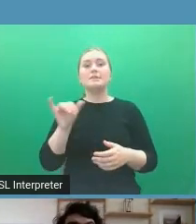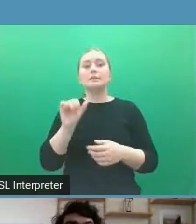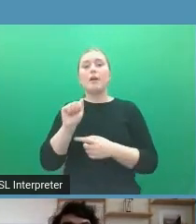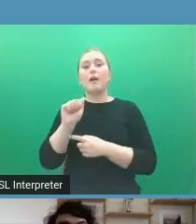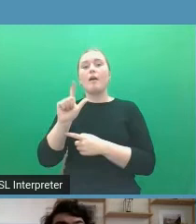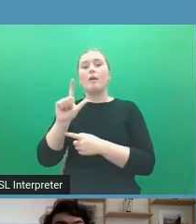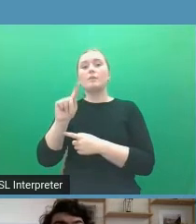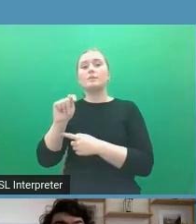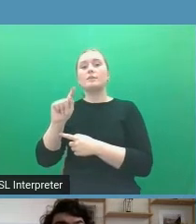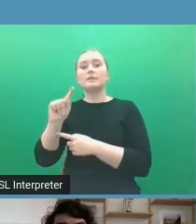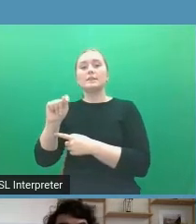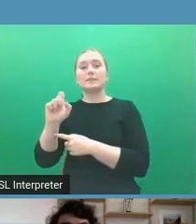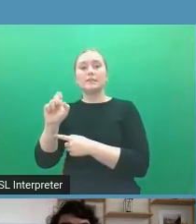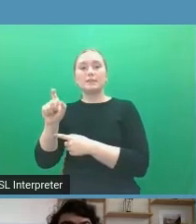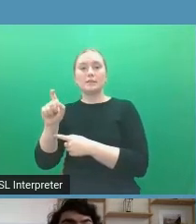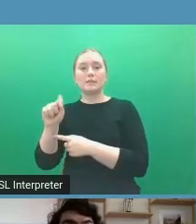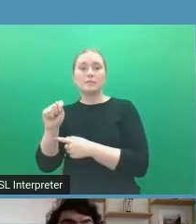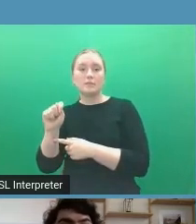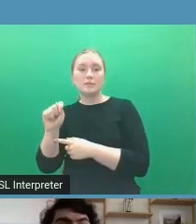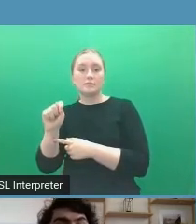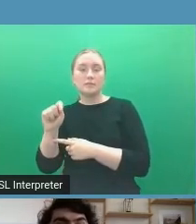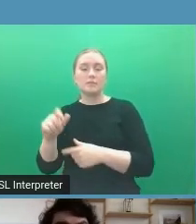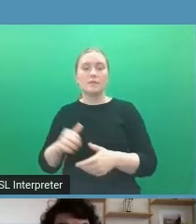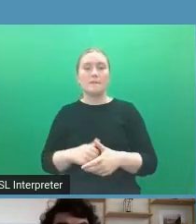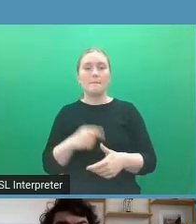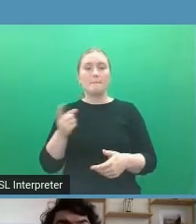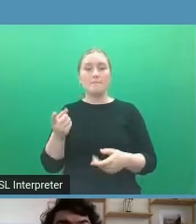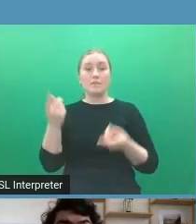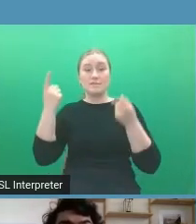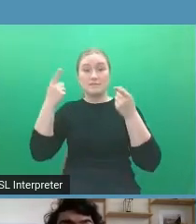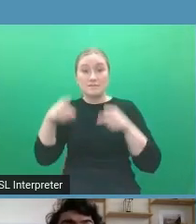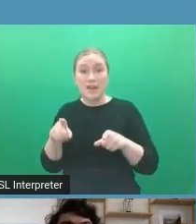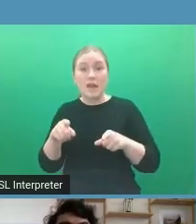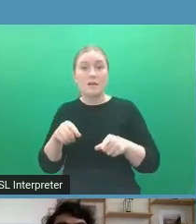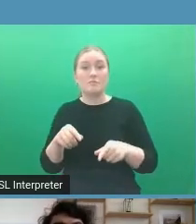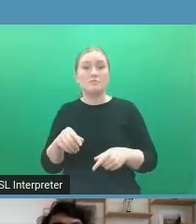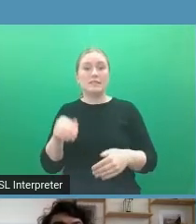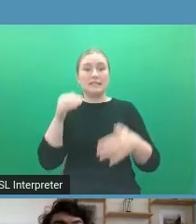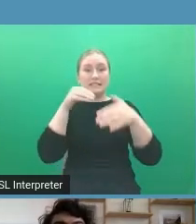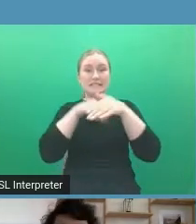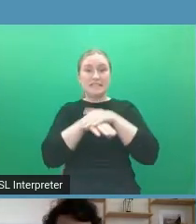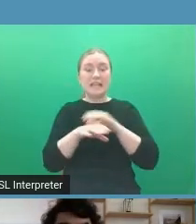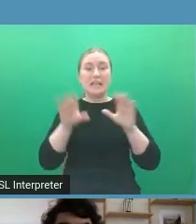that's the description of what is happening in that image for someone who's unable to see it